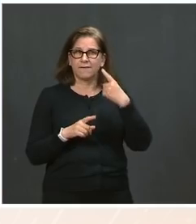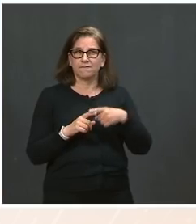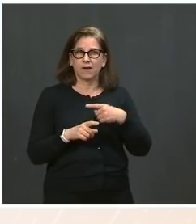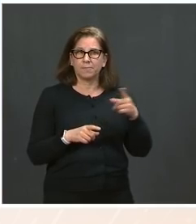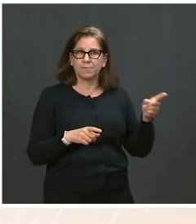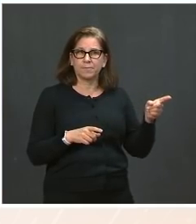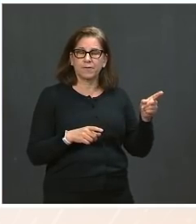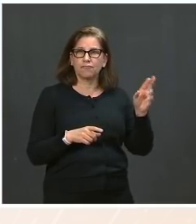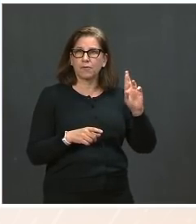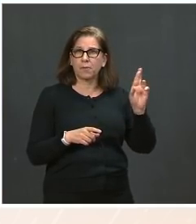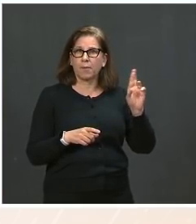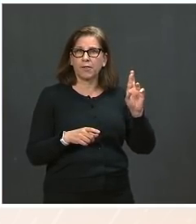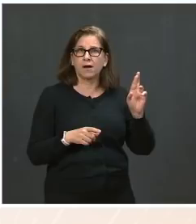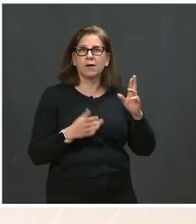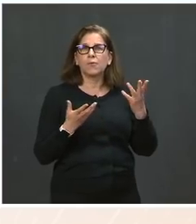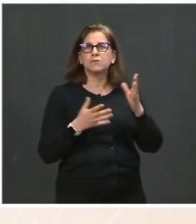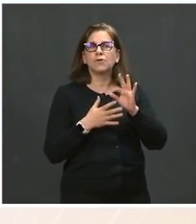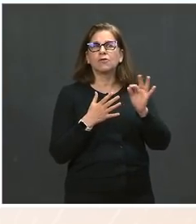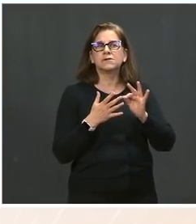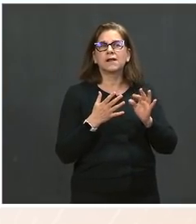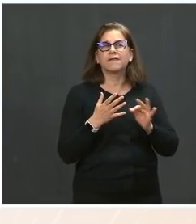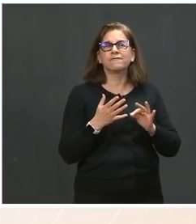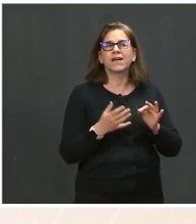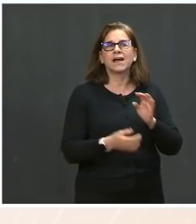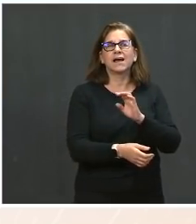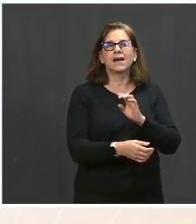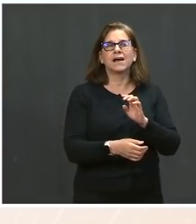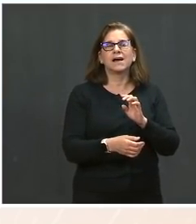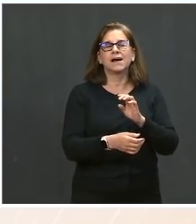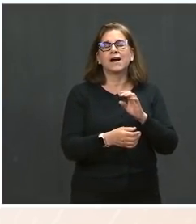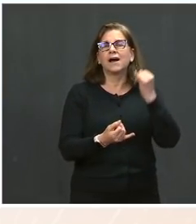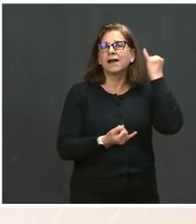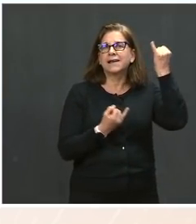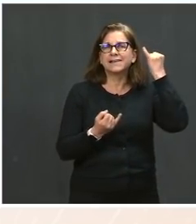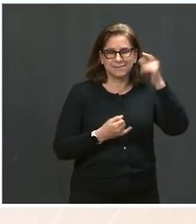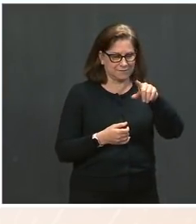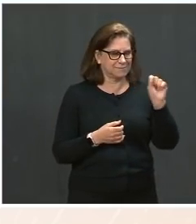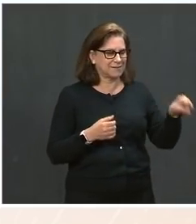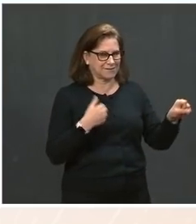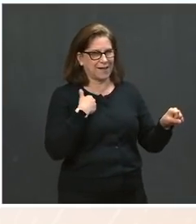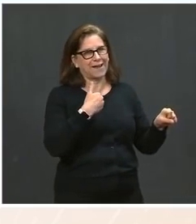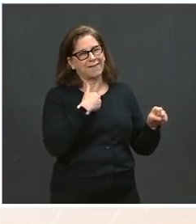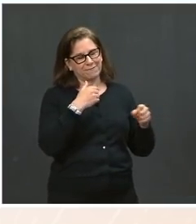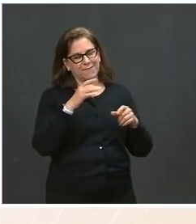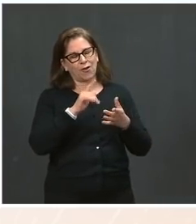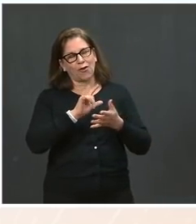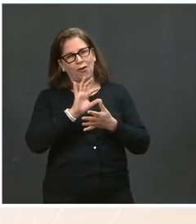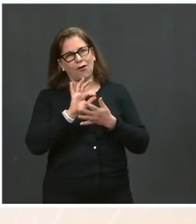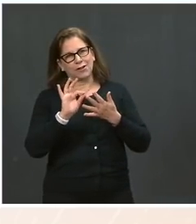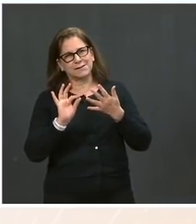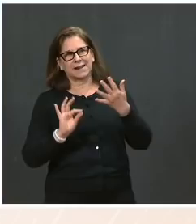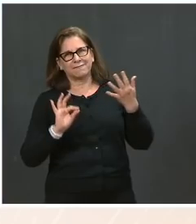Secretary Granholm: I have. The Press: Any you'd love to share? Secretary Granholm: Yeah, I'm not going to make announcements for them.